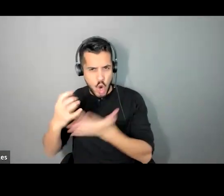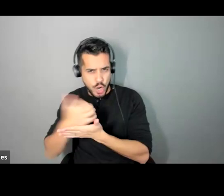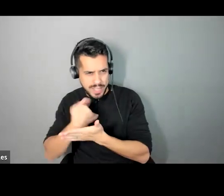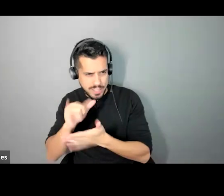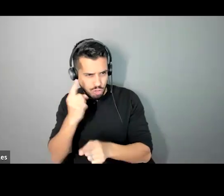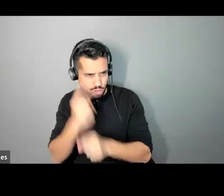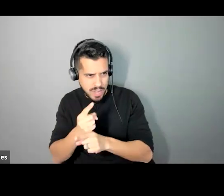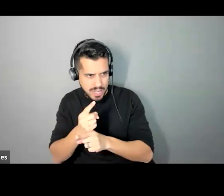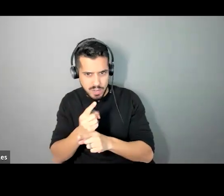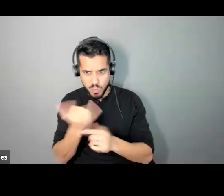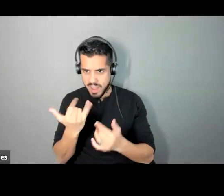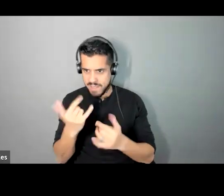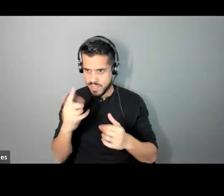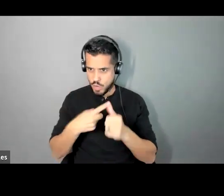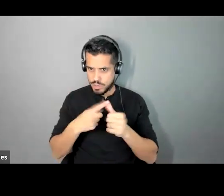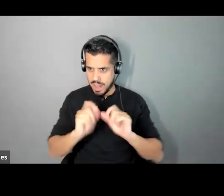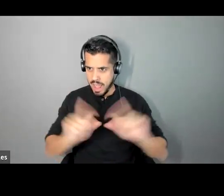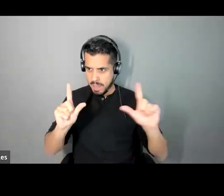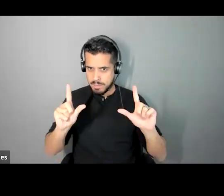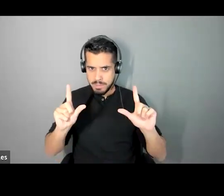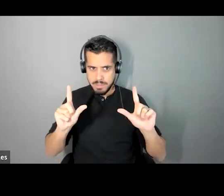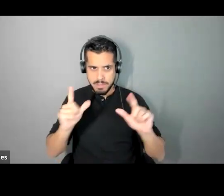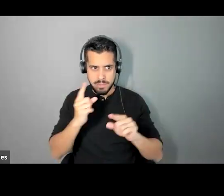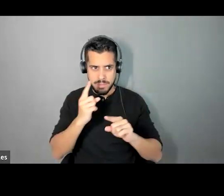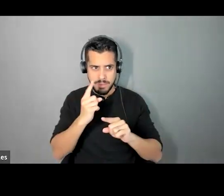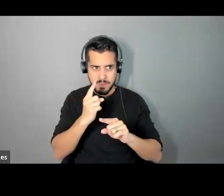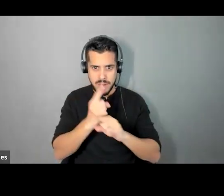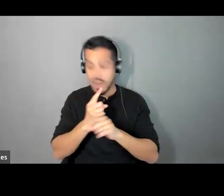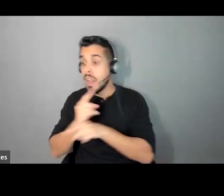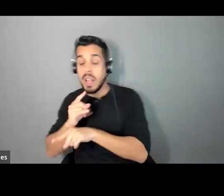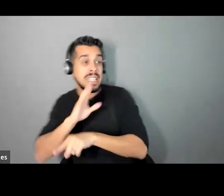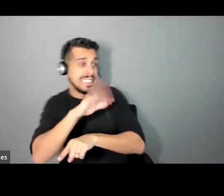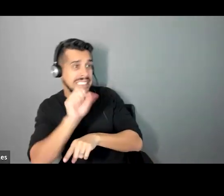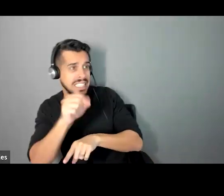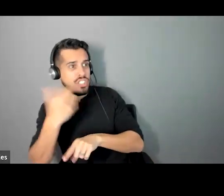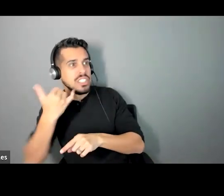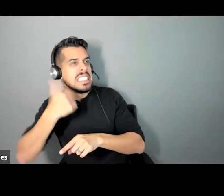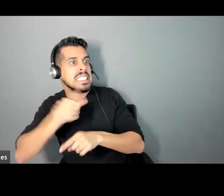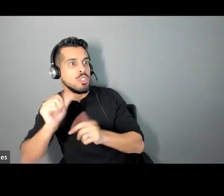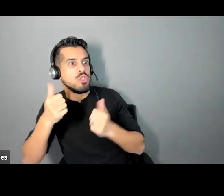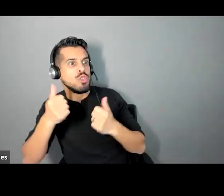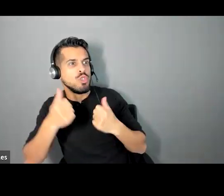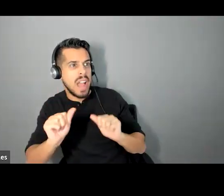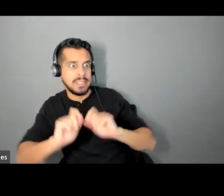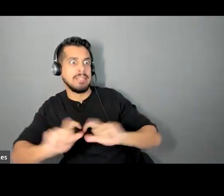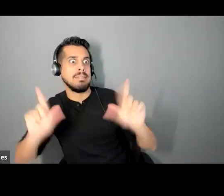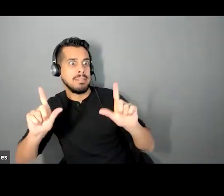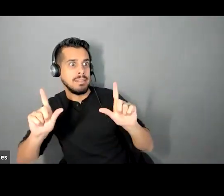we got the first slide up. [Amy] Yep. She is still working on getting the deck up. I believe. [Mike] Okay.